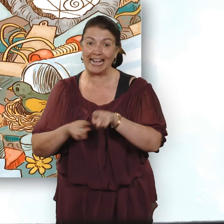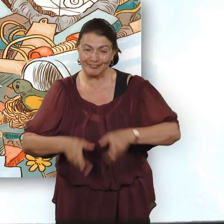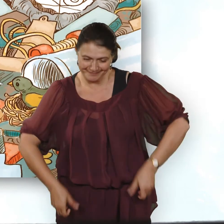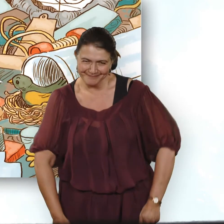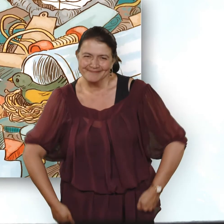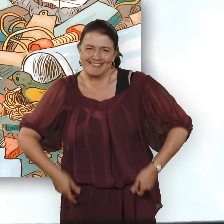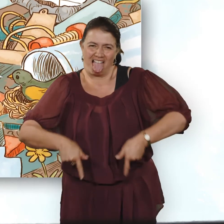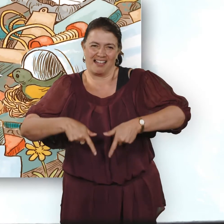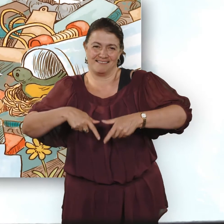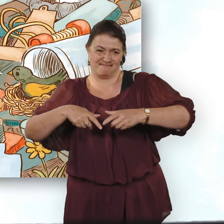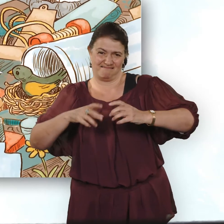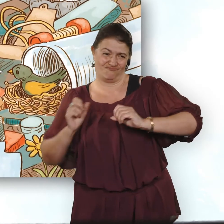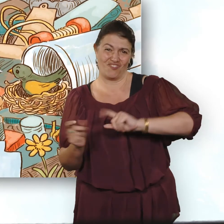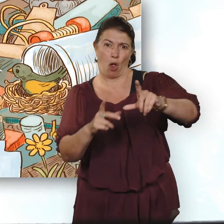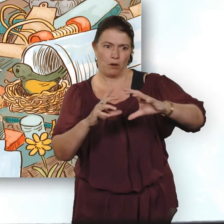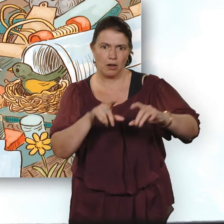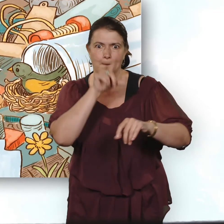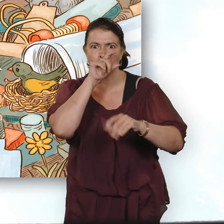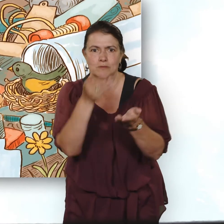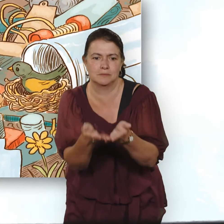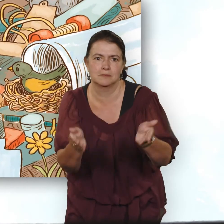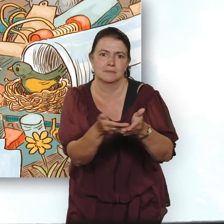And these metal trousers make ideal nests!